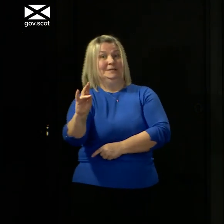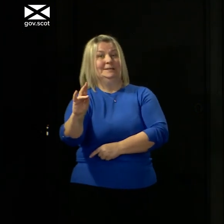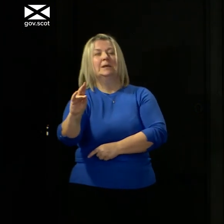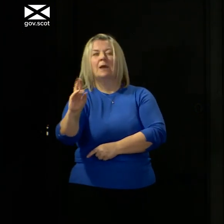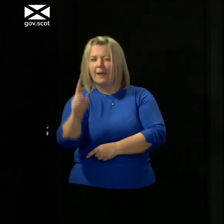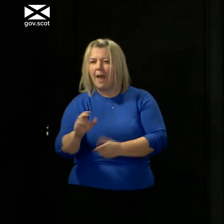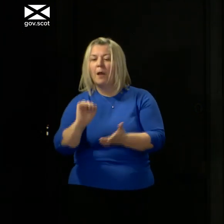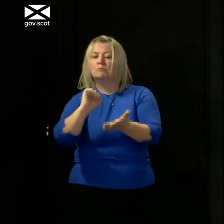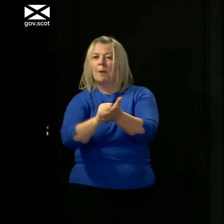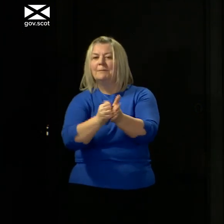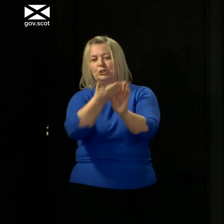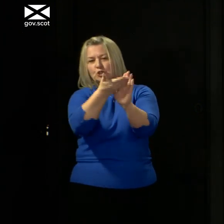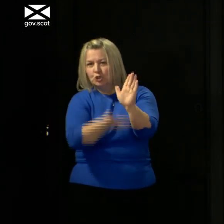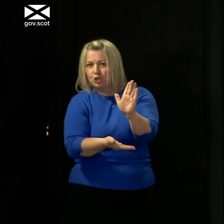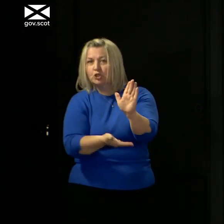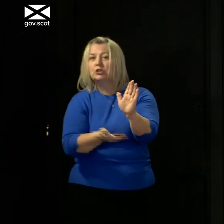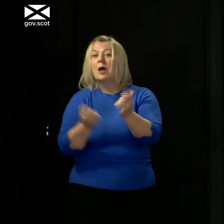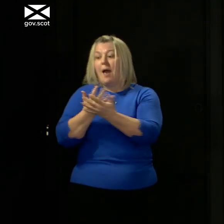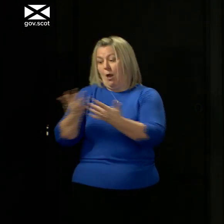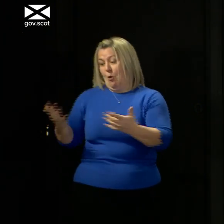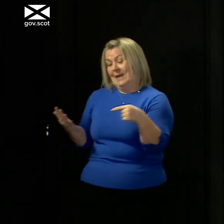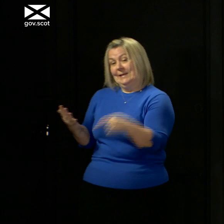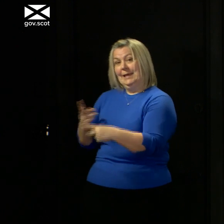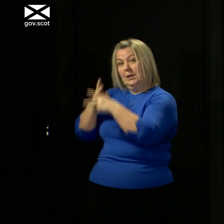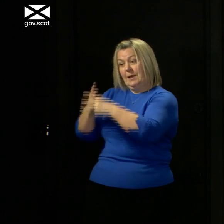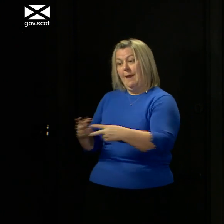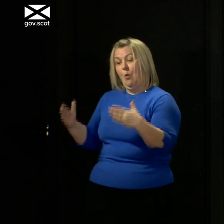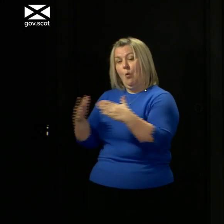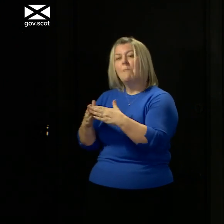homes who have an active outbreak because the figure we publish just now